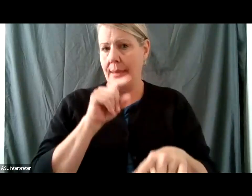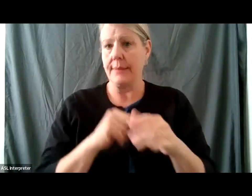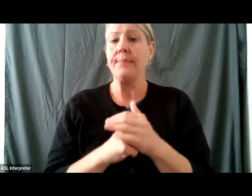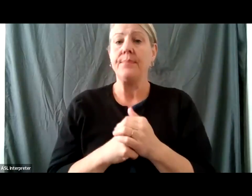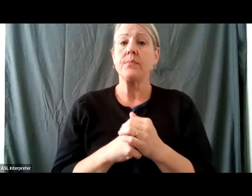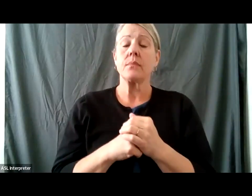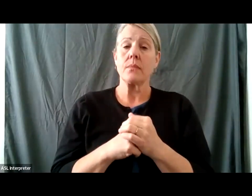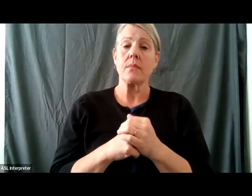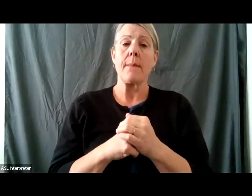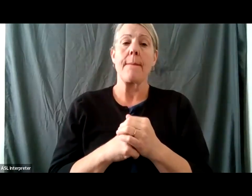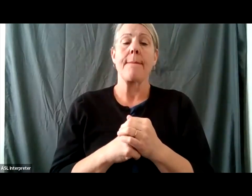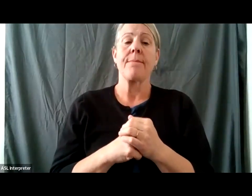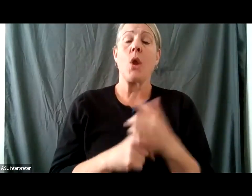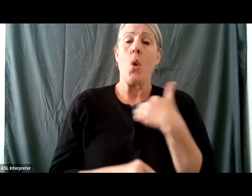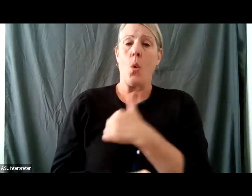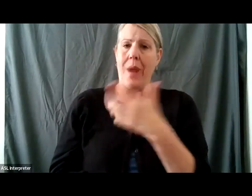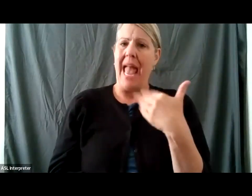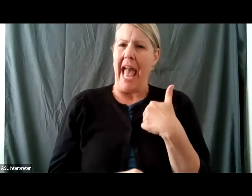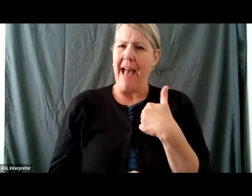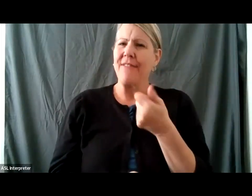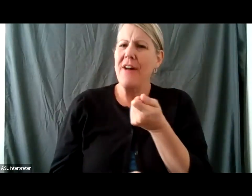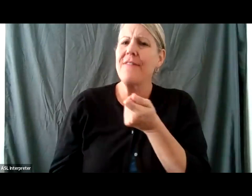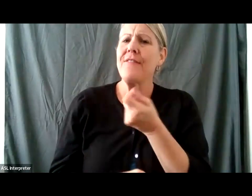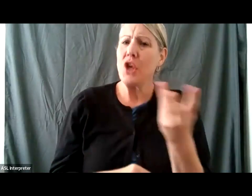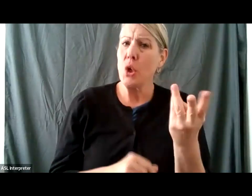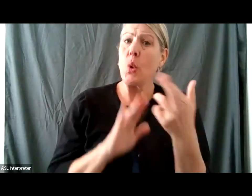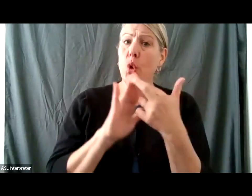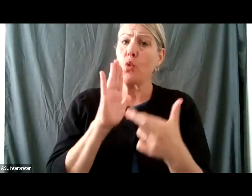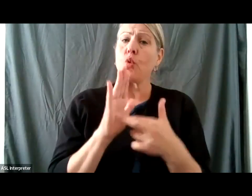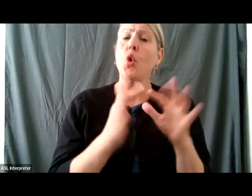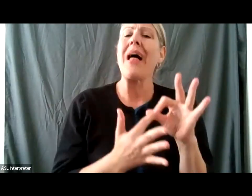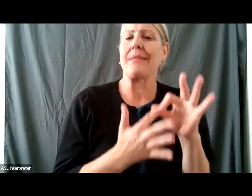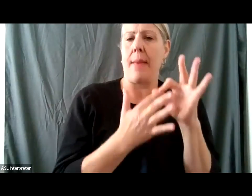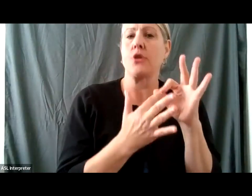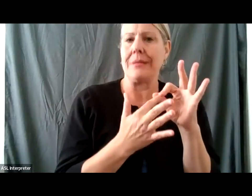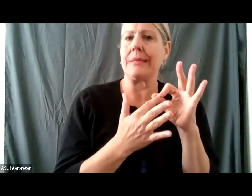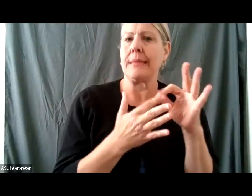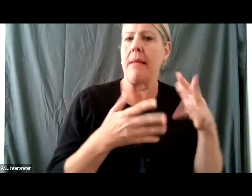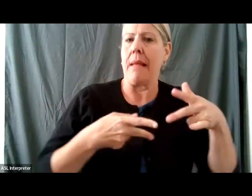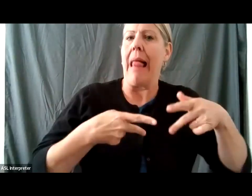There are a few exceptions to this proposed rule and I really do urge you, if you have